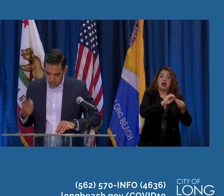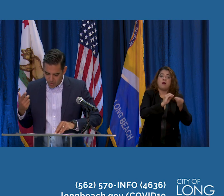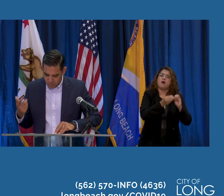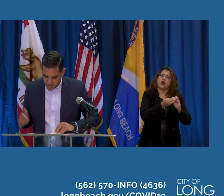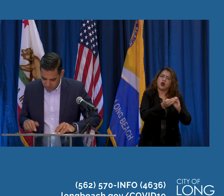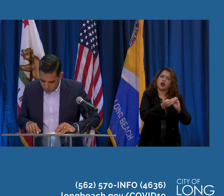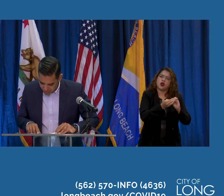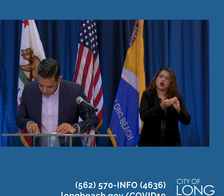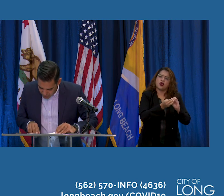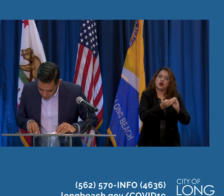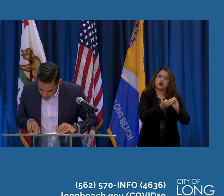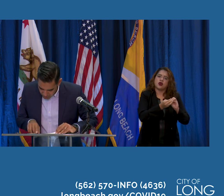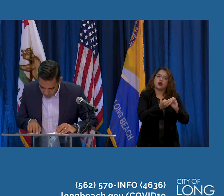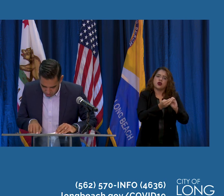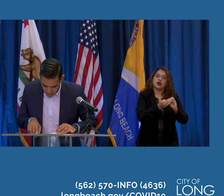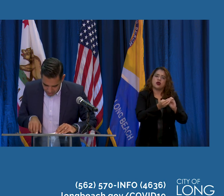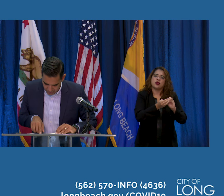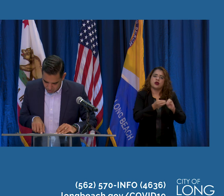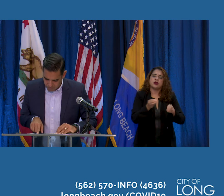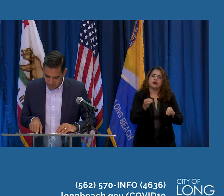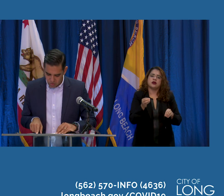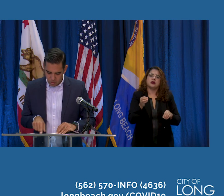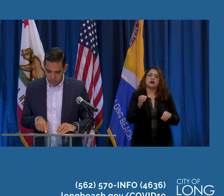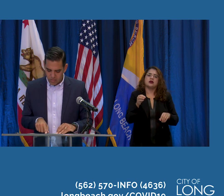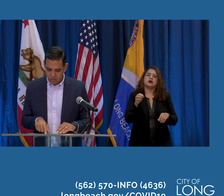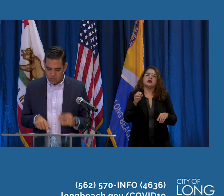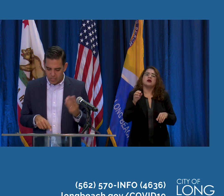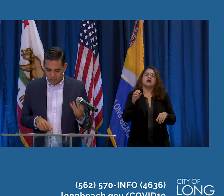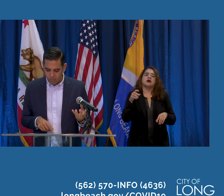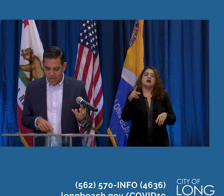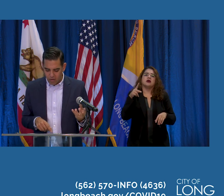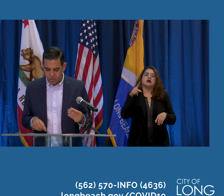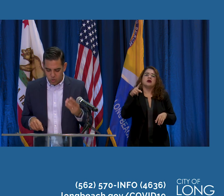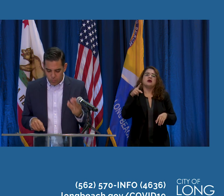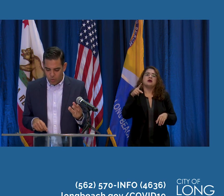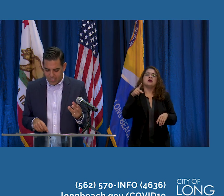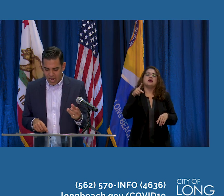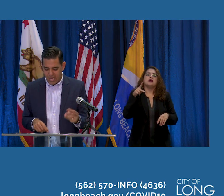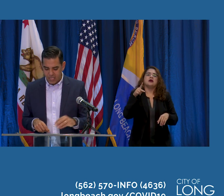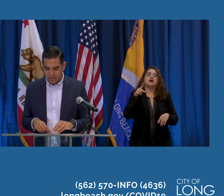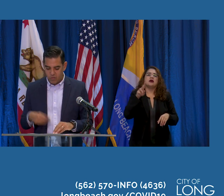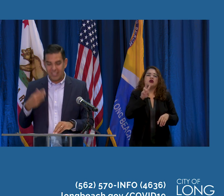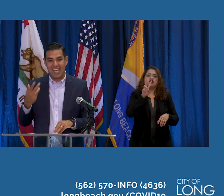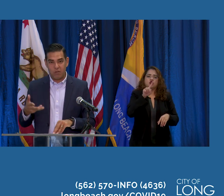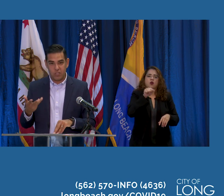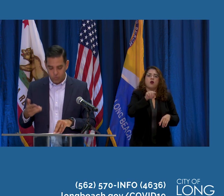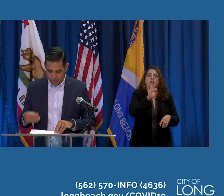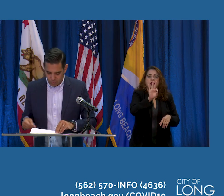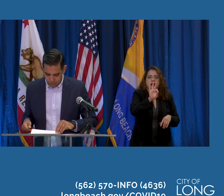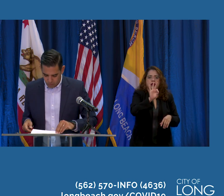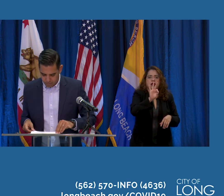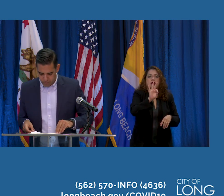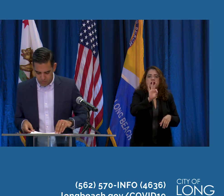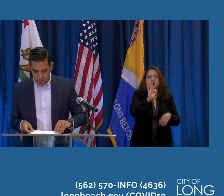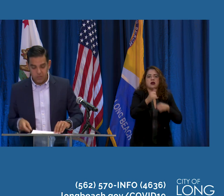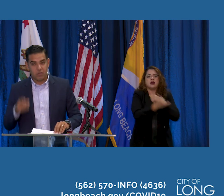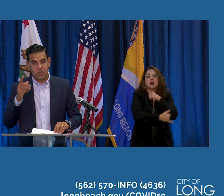But our positivity rate here is doing a little better, it's 2.9 even though the county is at 3.4.